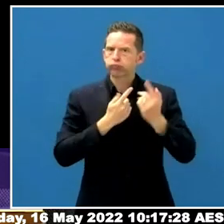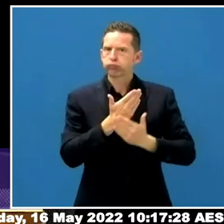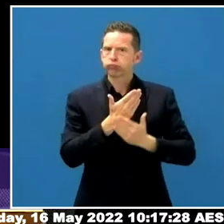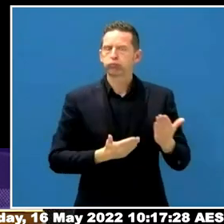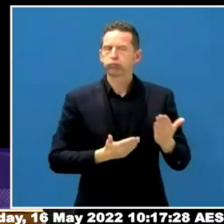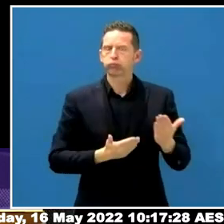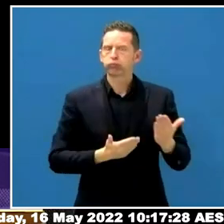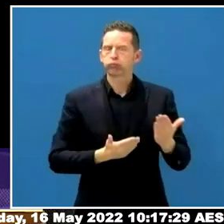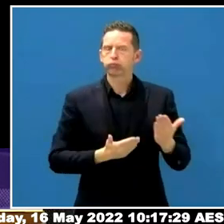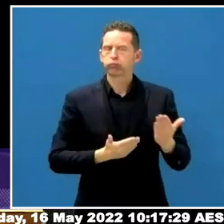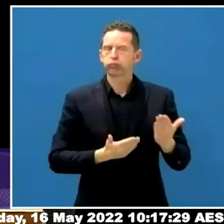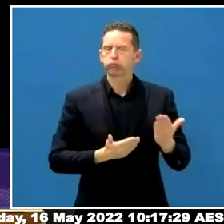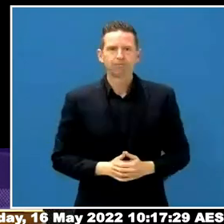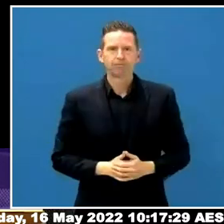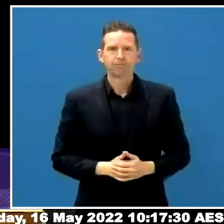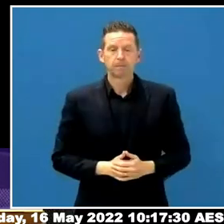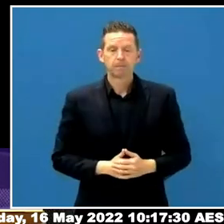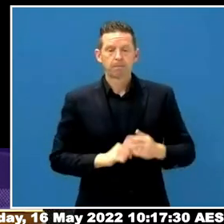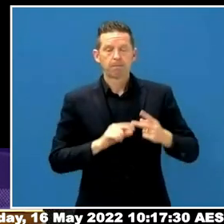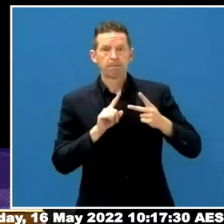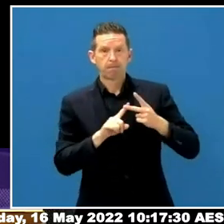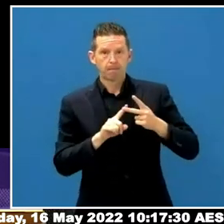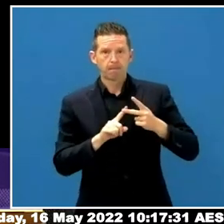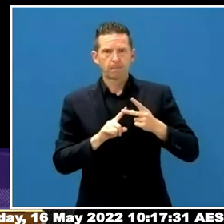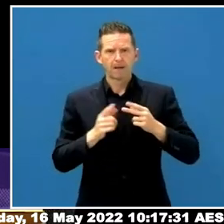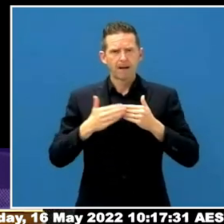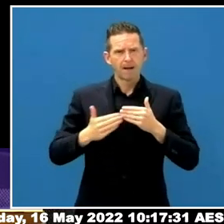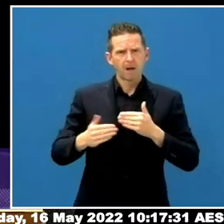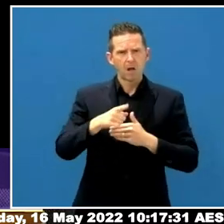Secondly, you will hear evidence throughout the hearing about the rapid growth strategy